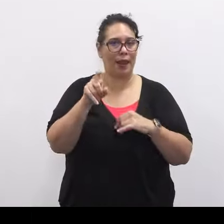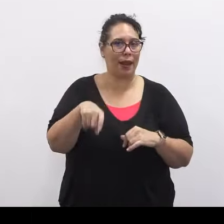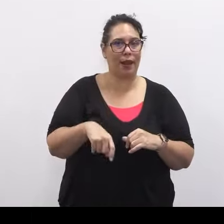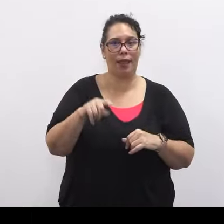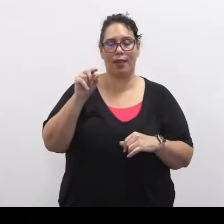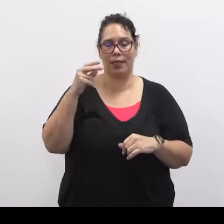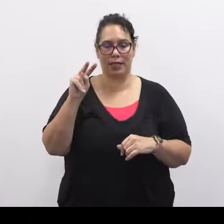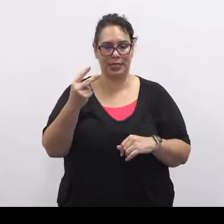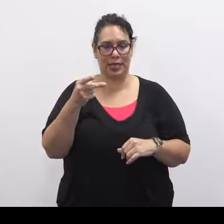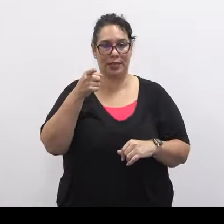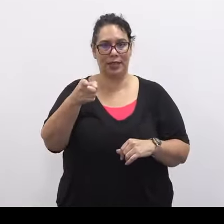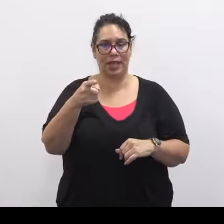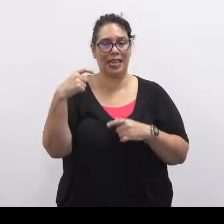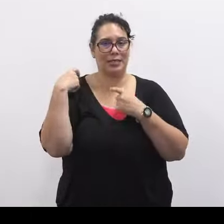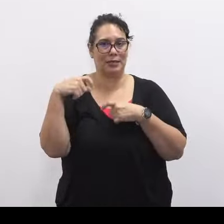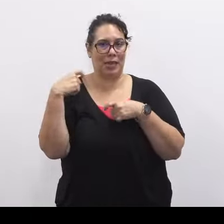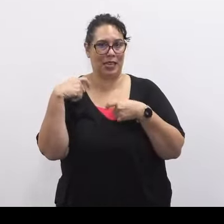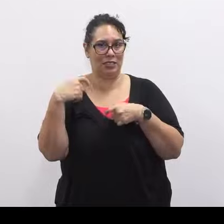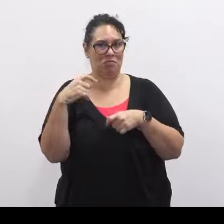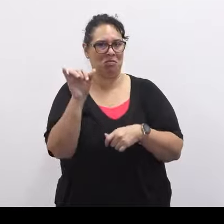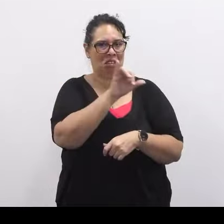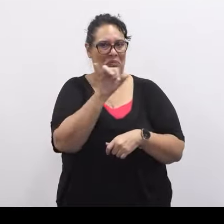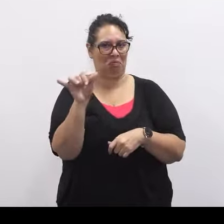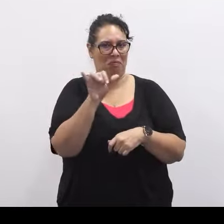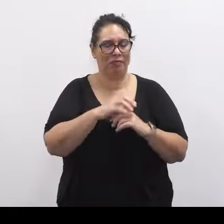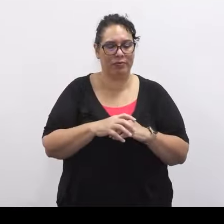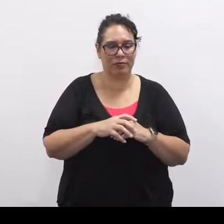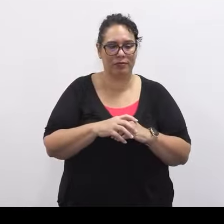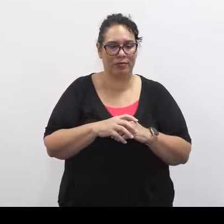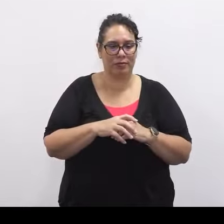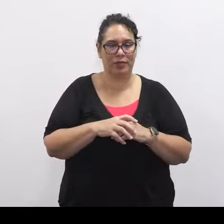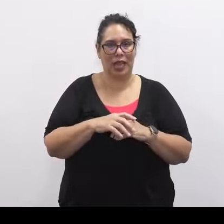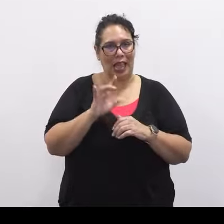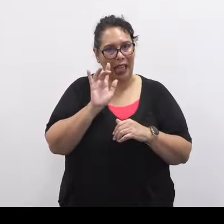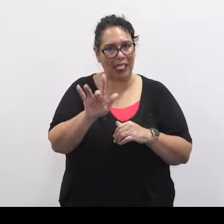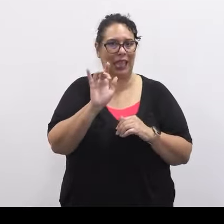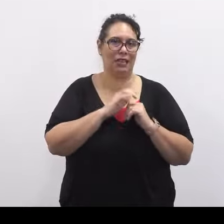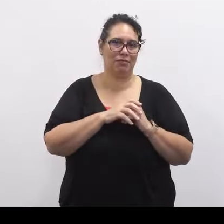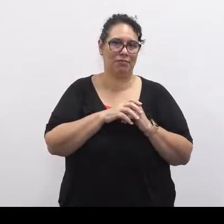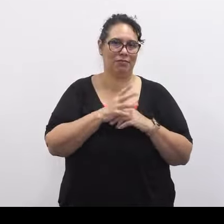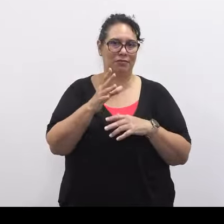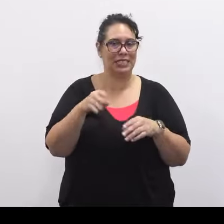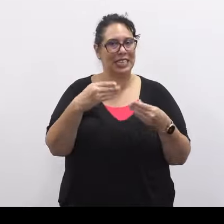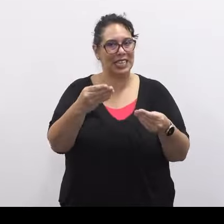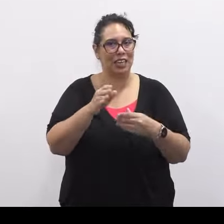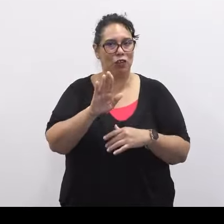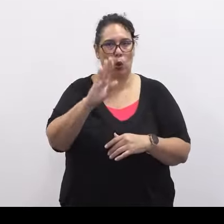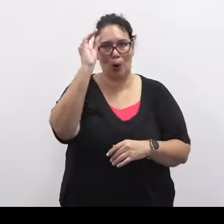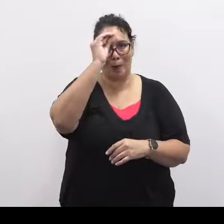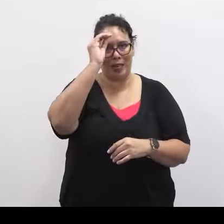(speaking in Spanish) Click on the red button to give your opinion about the maps.